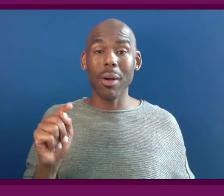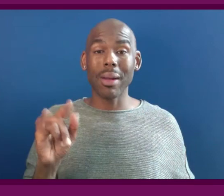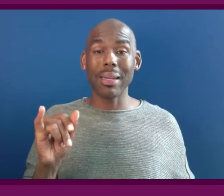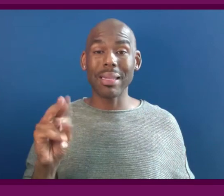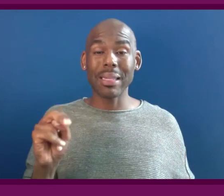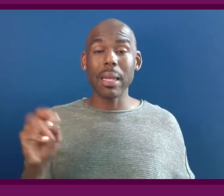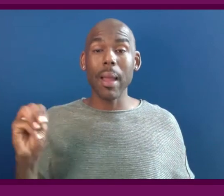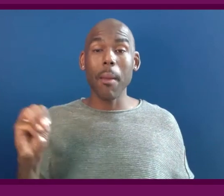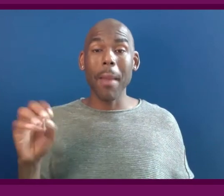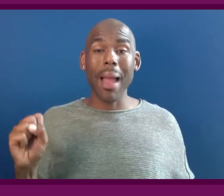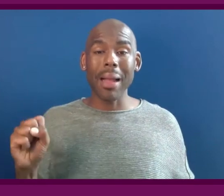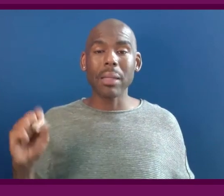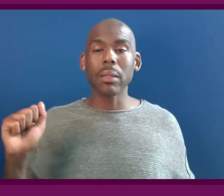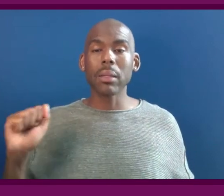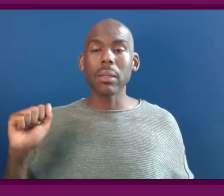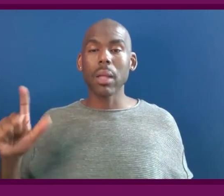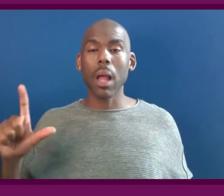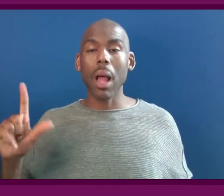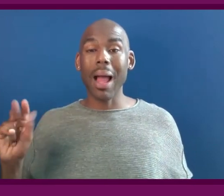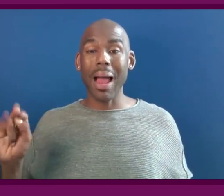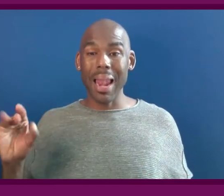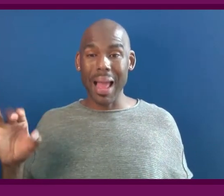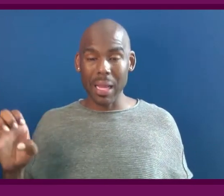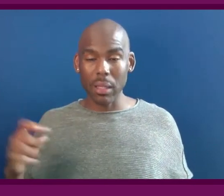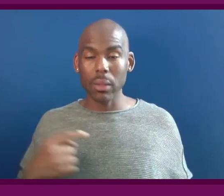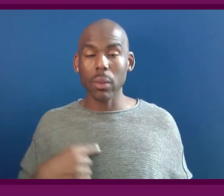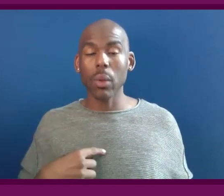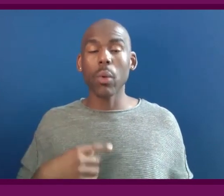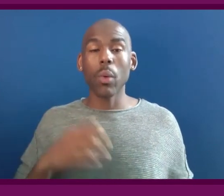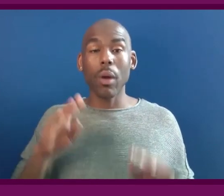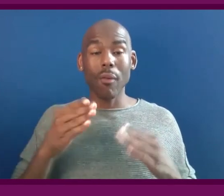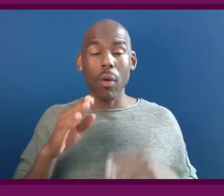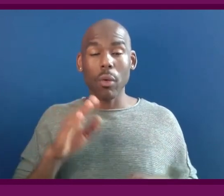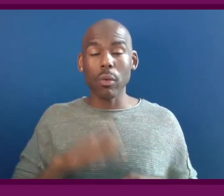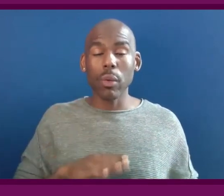Alliance and we focus on multiple sclerosis in communities of color, particularly.